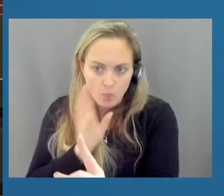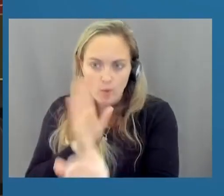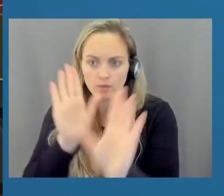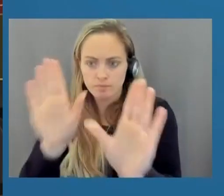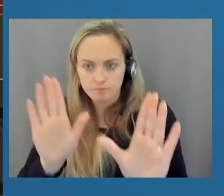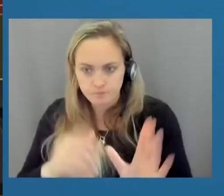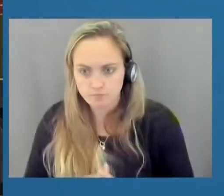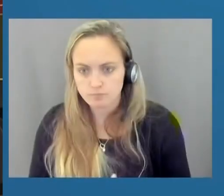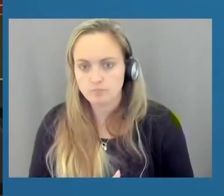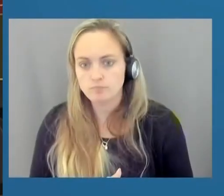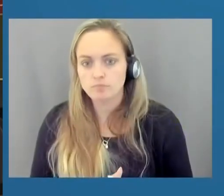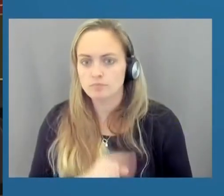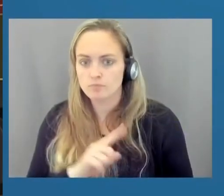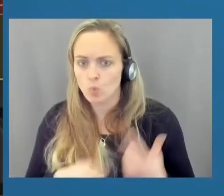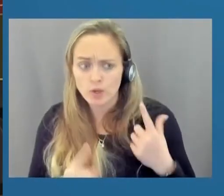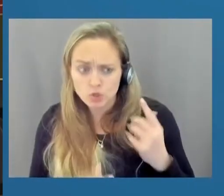When's your spring show this year LCA?